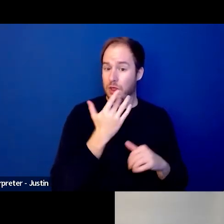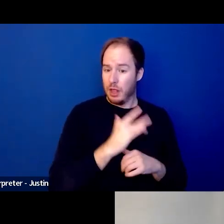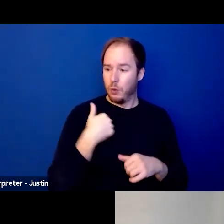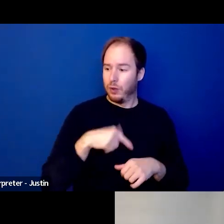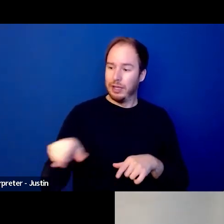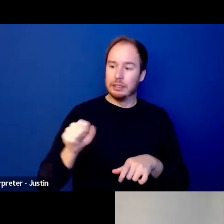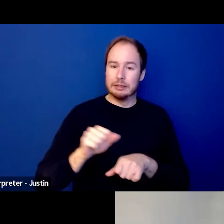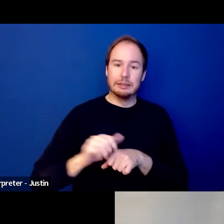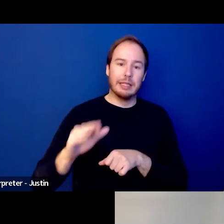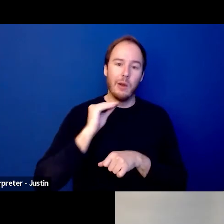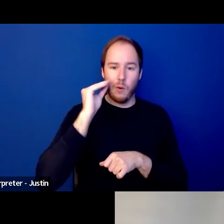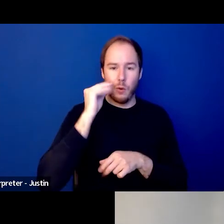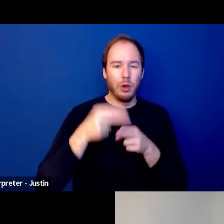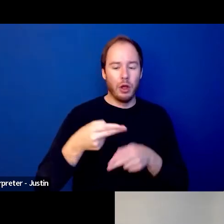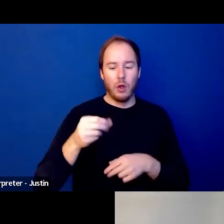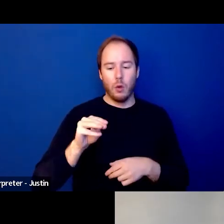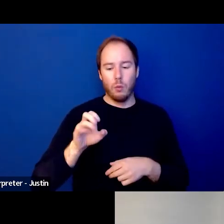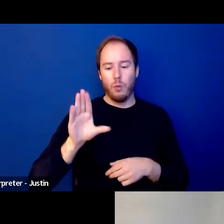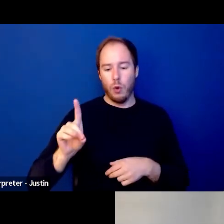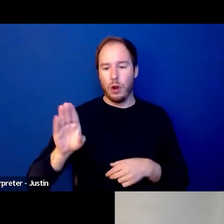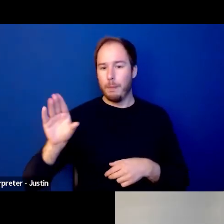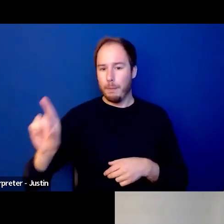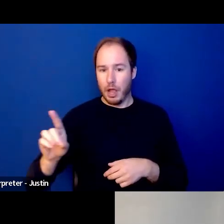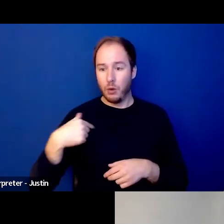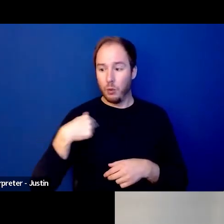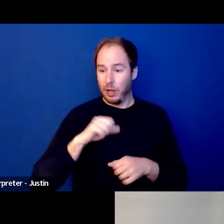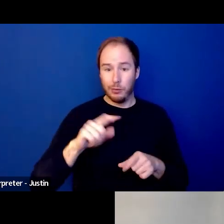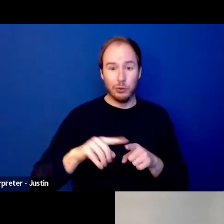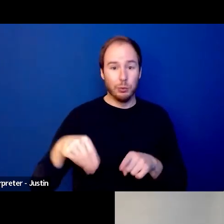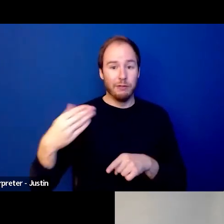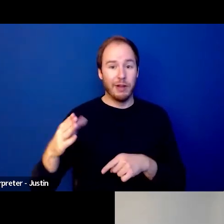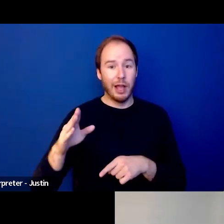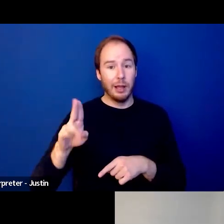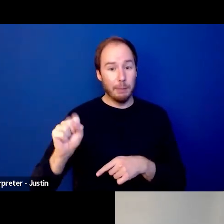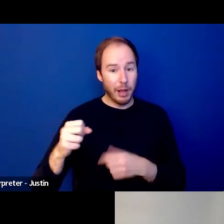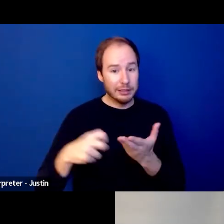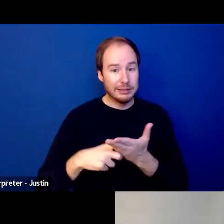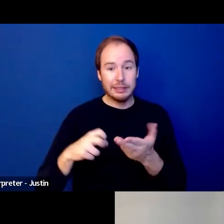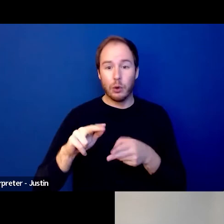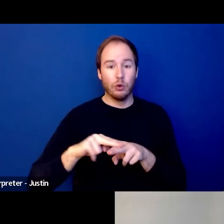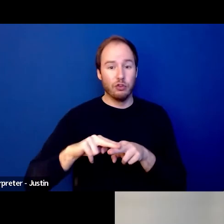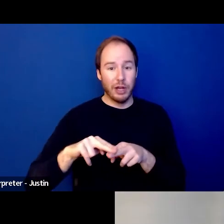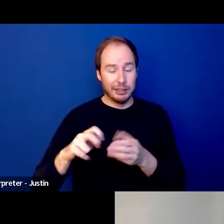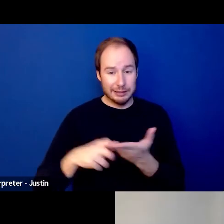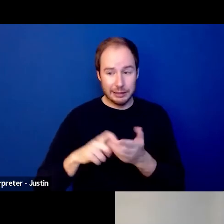Some people call that Homeward Bound, but we're able to get people bus tickets, train tickets, things that they might need to reunite with family